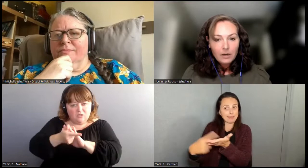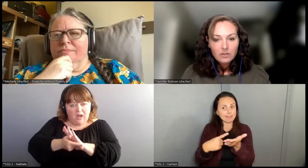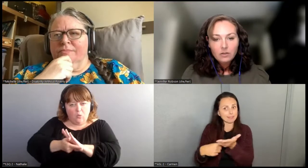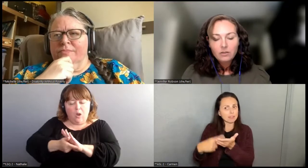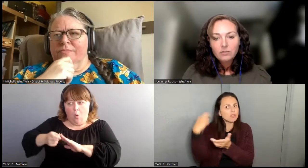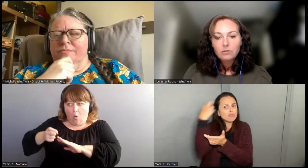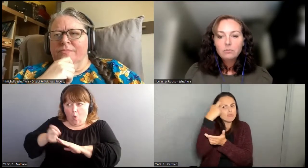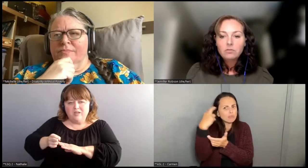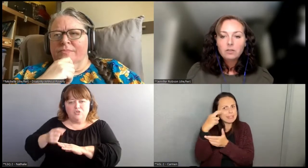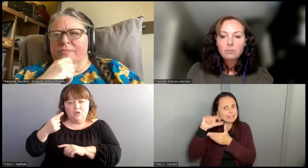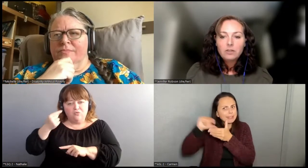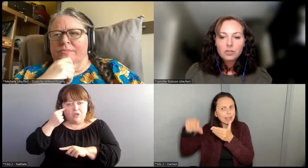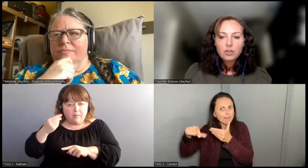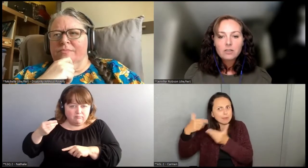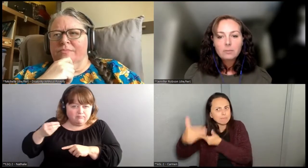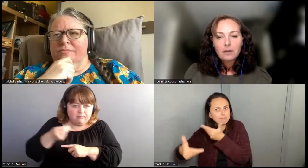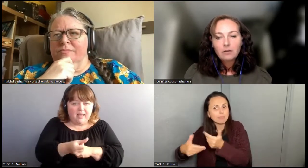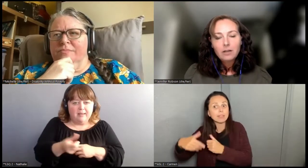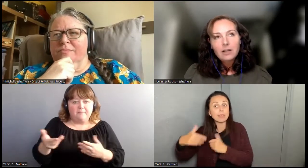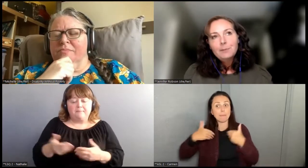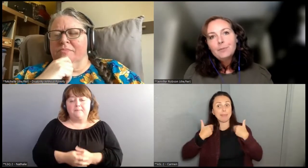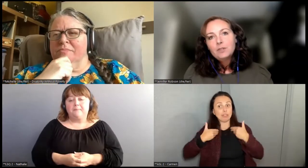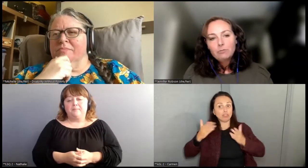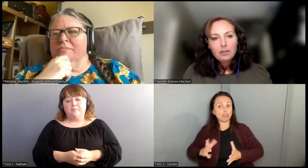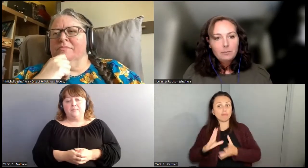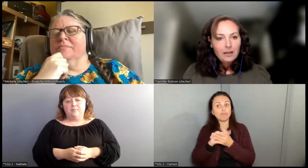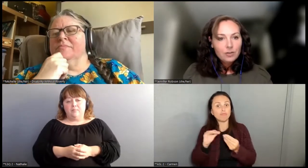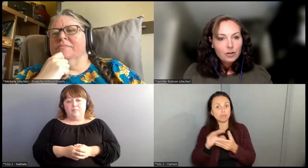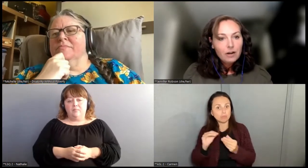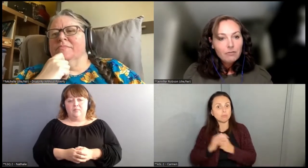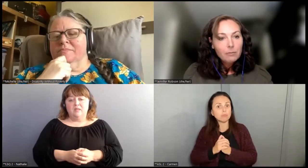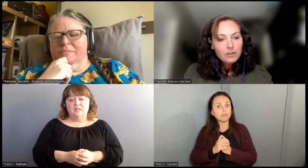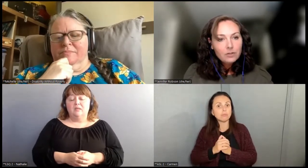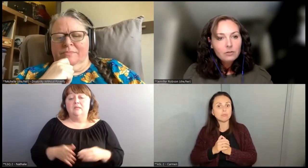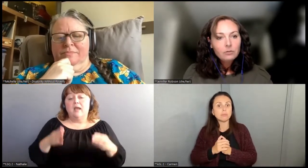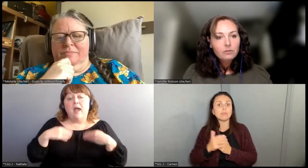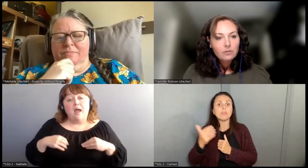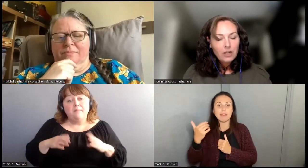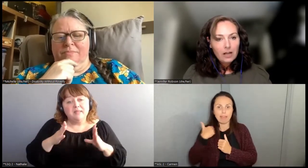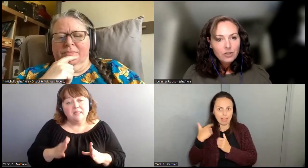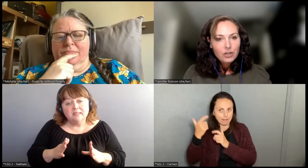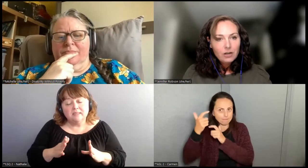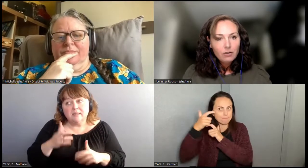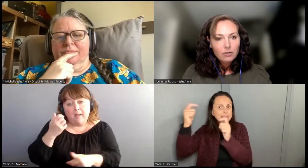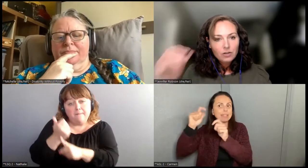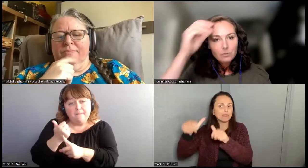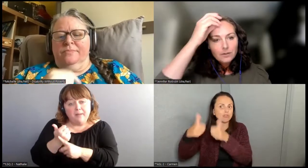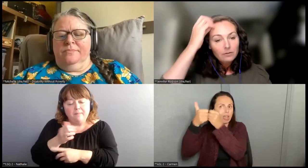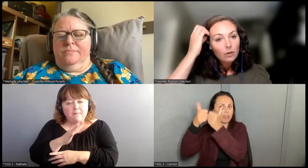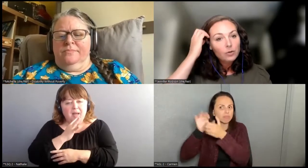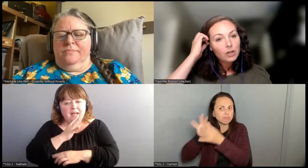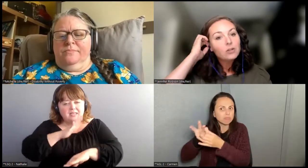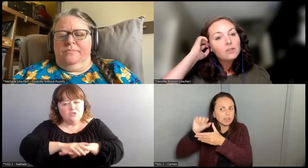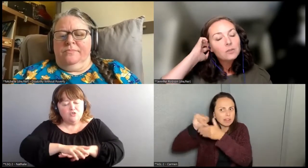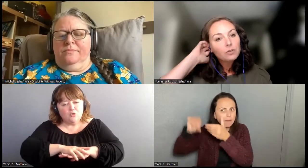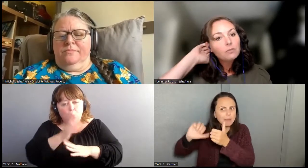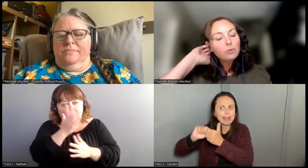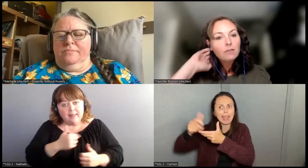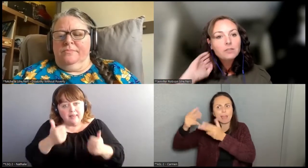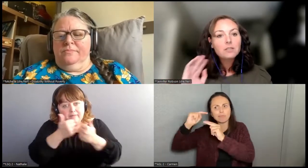THE MINISTER TALKS ABOUT INTERGOVERNMENTAL CHALLENGE HERE IN TERMS OF NEGOTIATIONS WITH